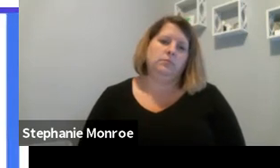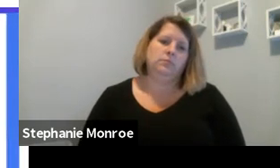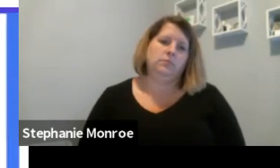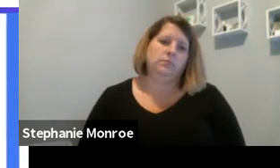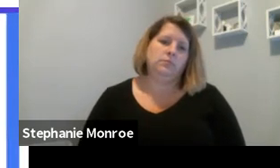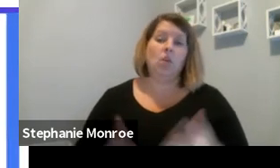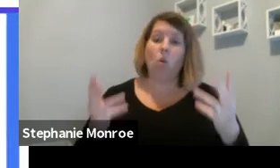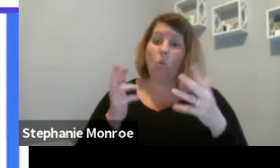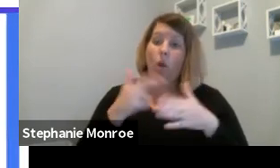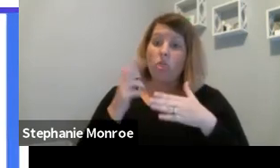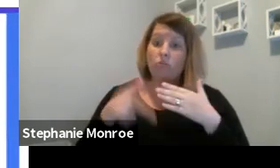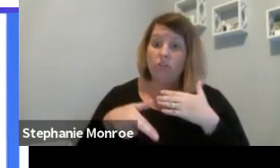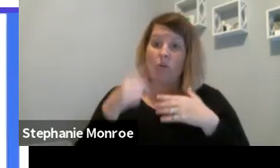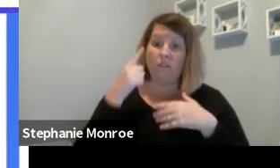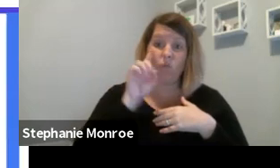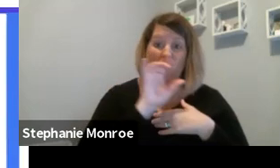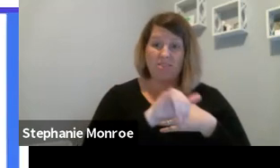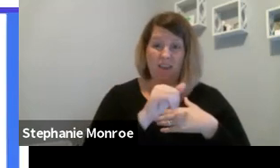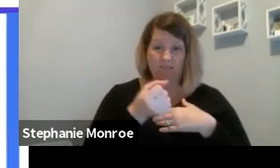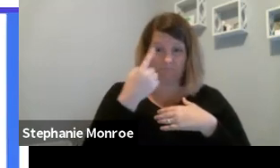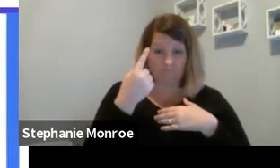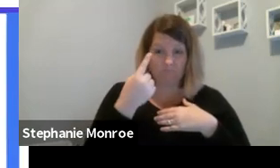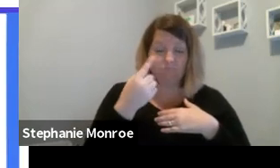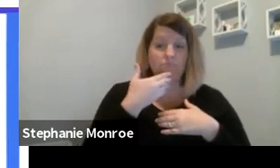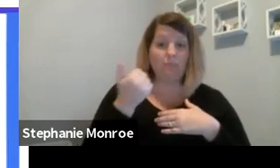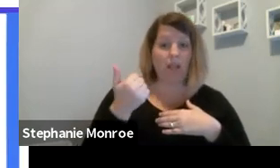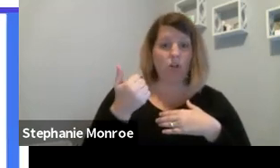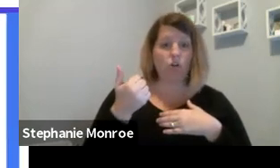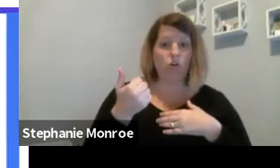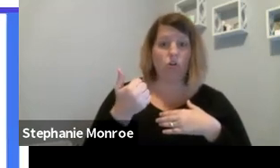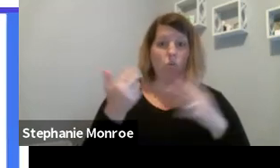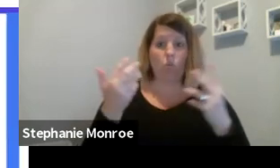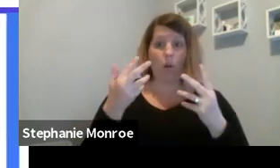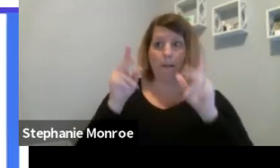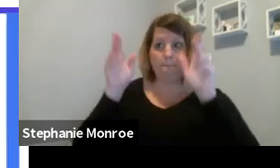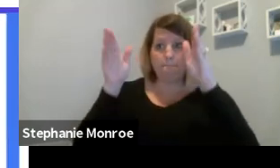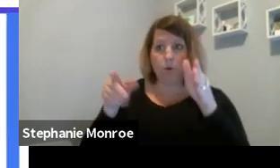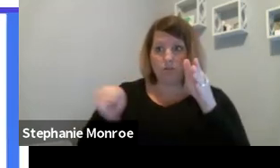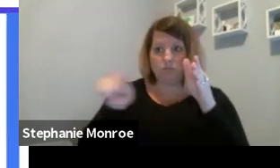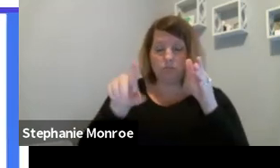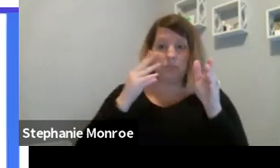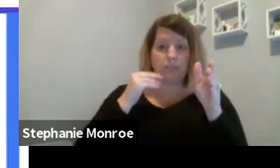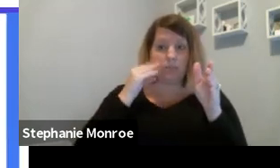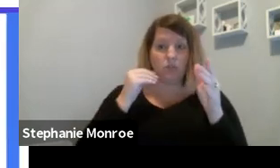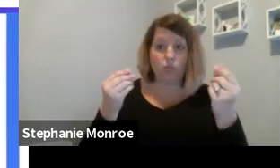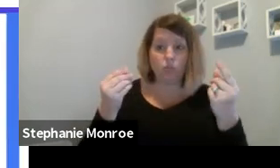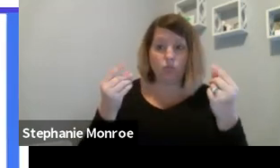Having a better understanding of what a person has experienced will help you